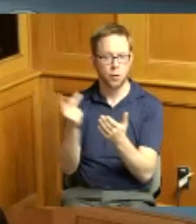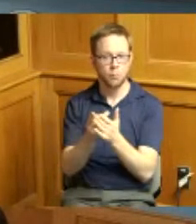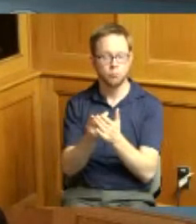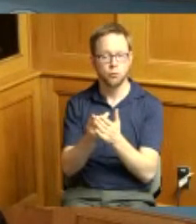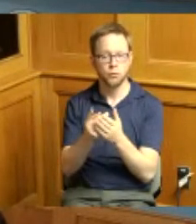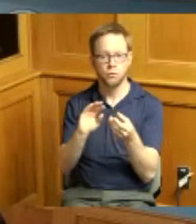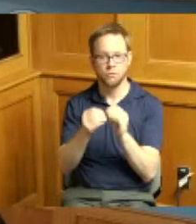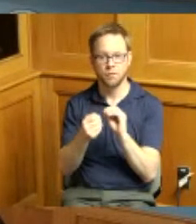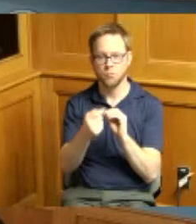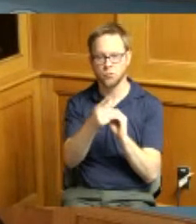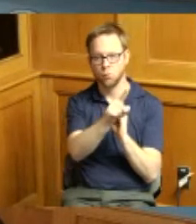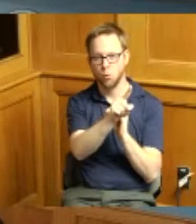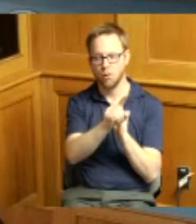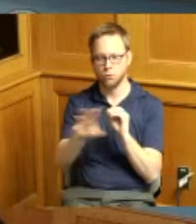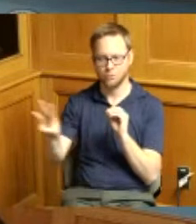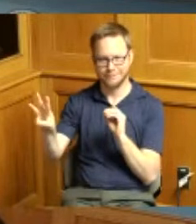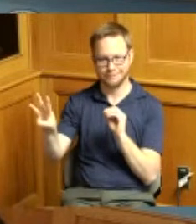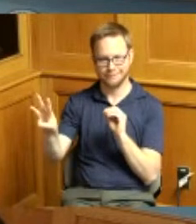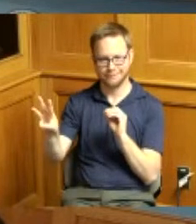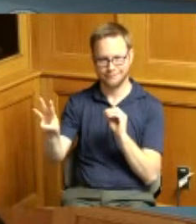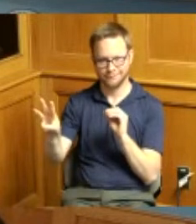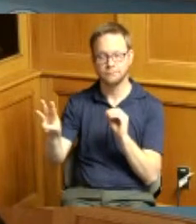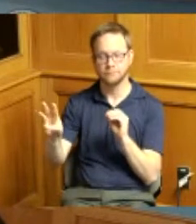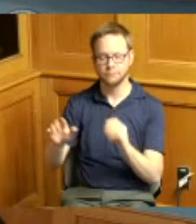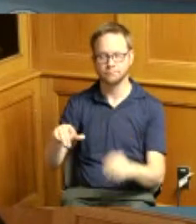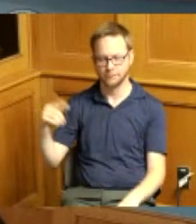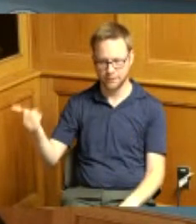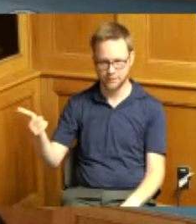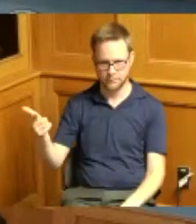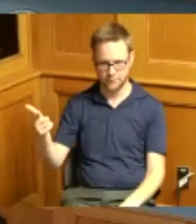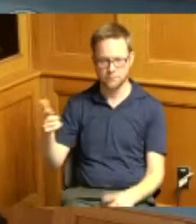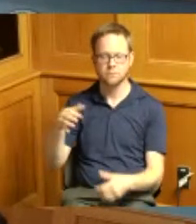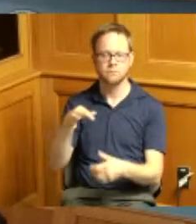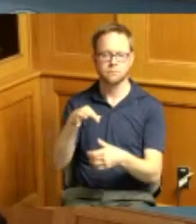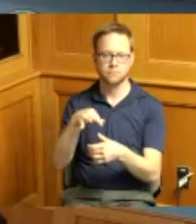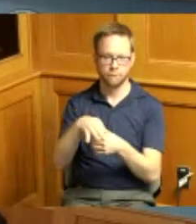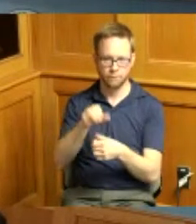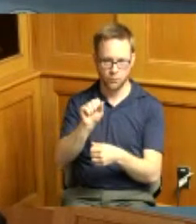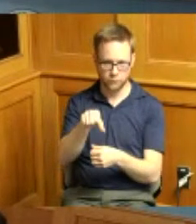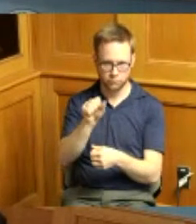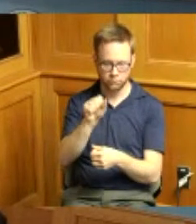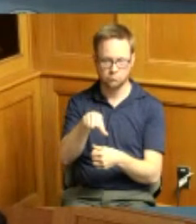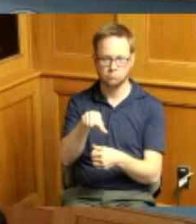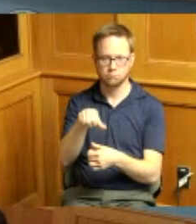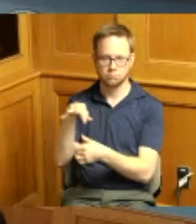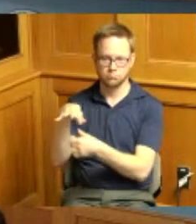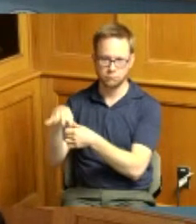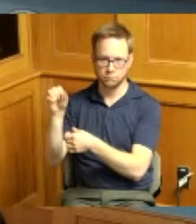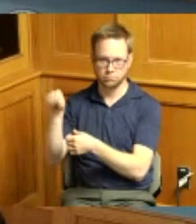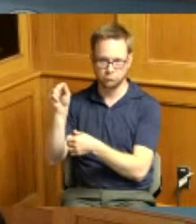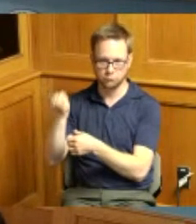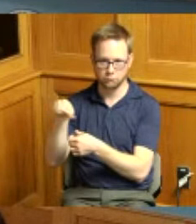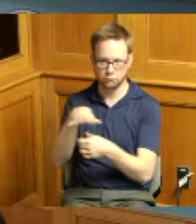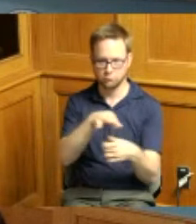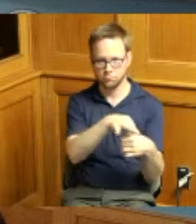through six second Commissioner Summerow Dumas yes Commissioner Reece yes Commissioner Driehaus yes